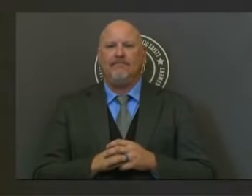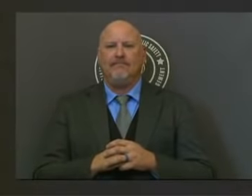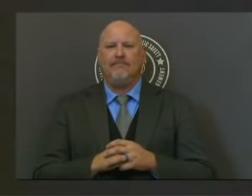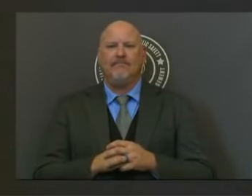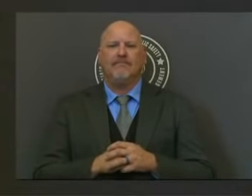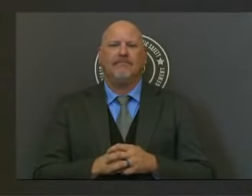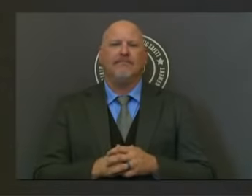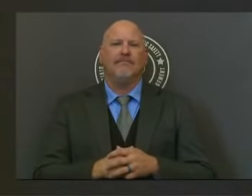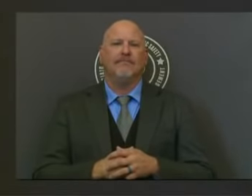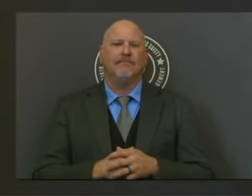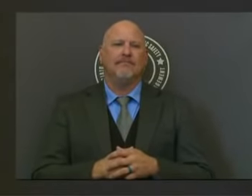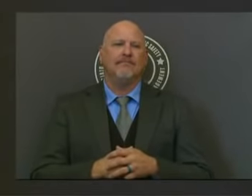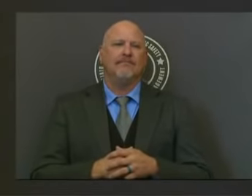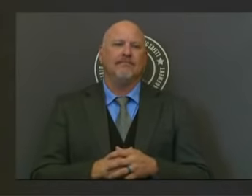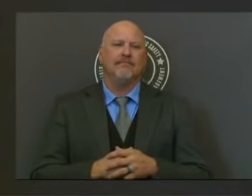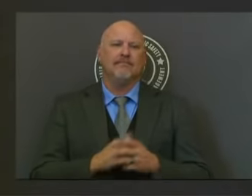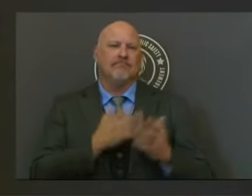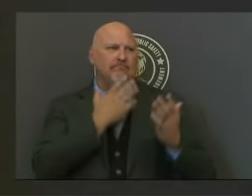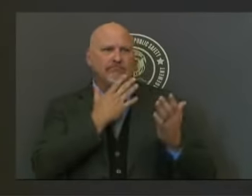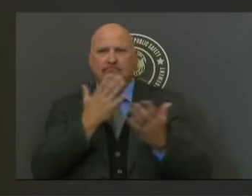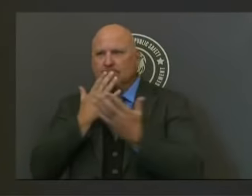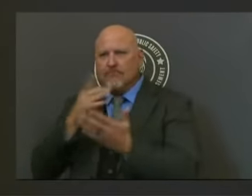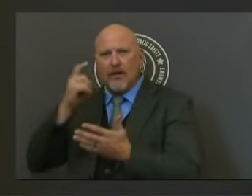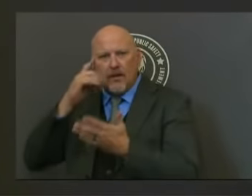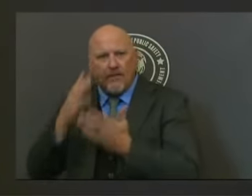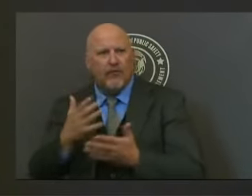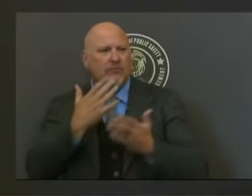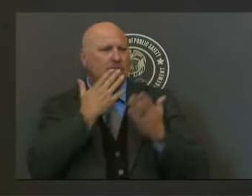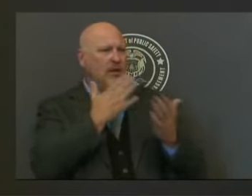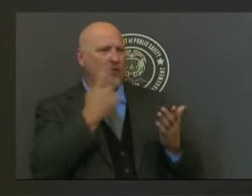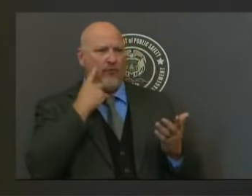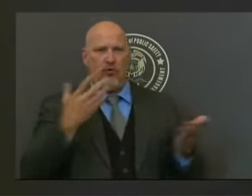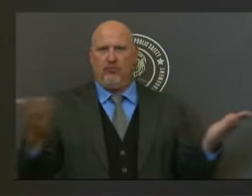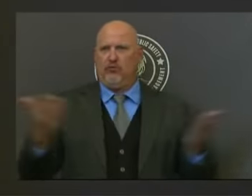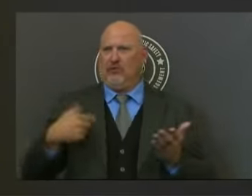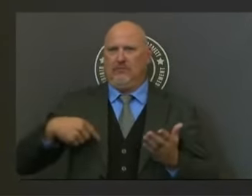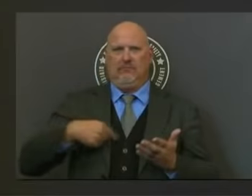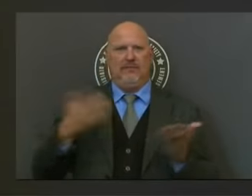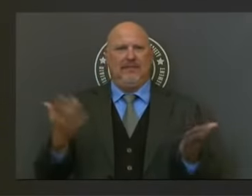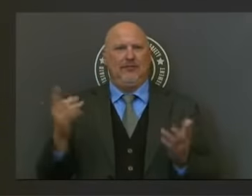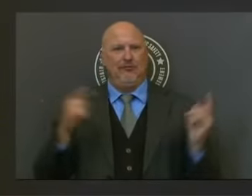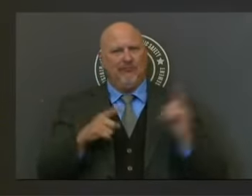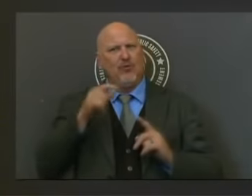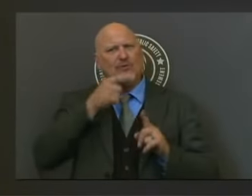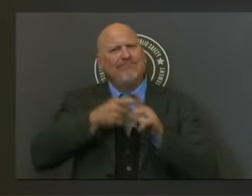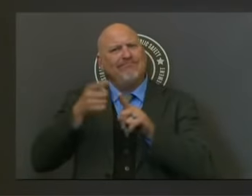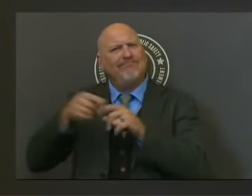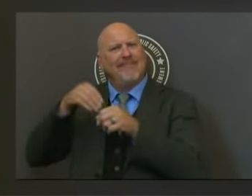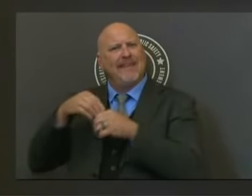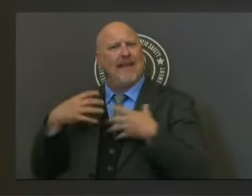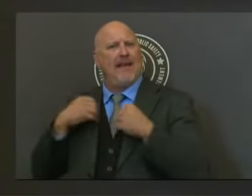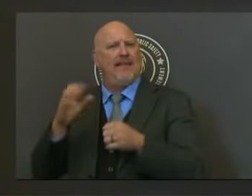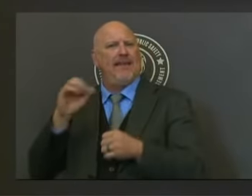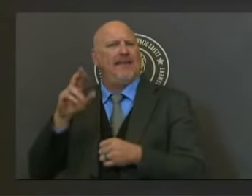thank you governor for having me thank you for bringing in health care experts from the state of